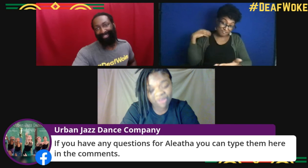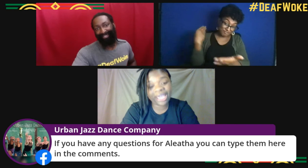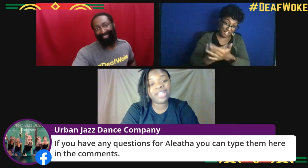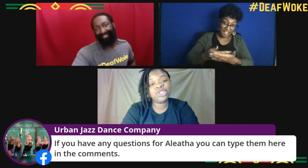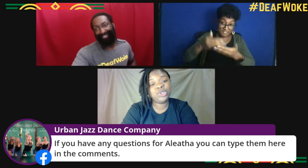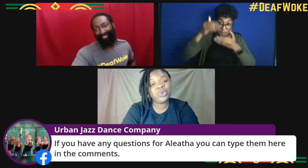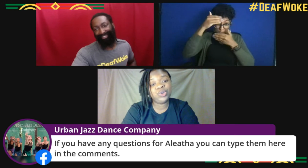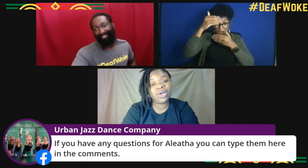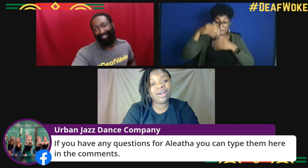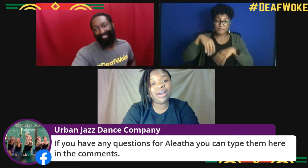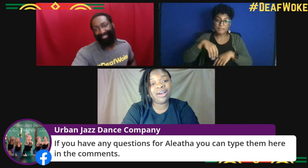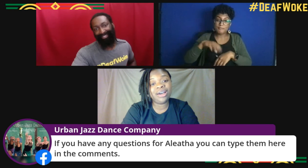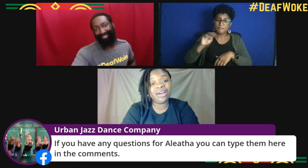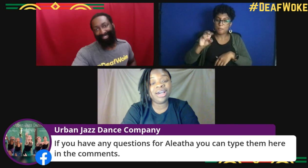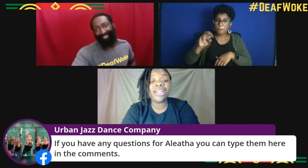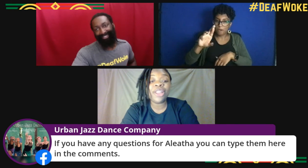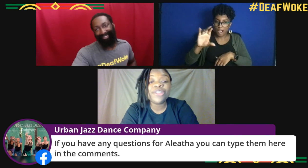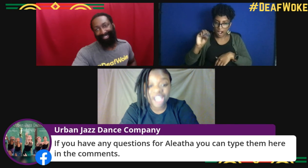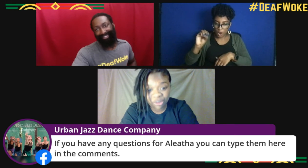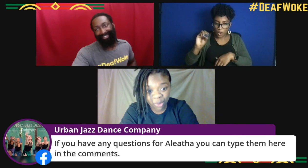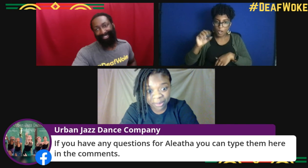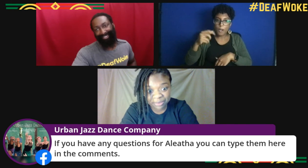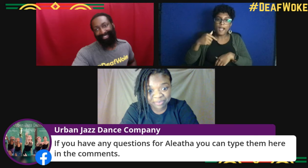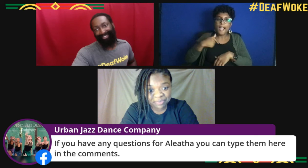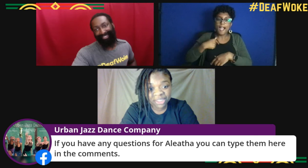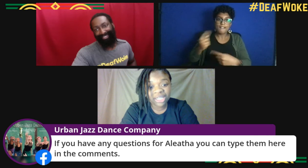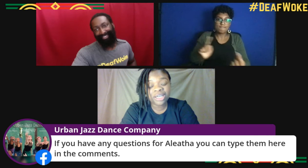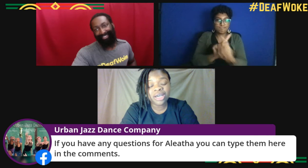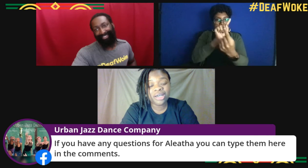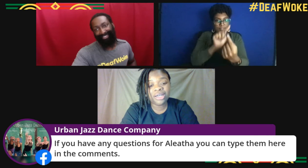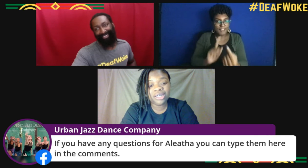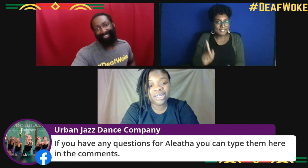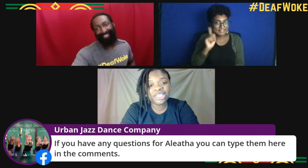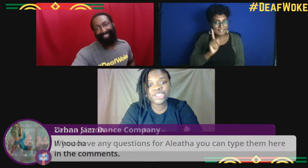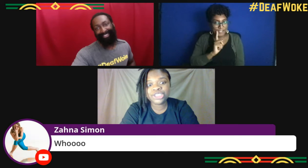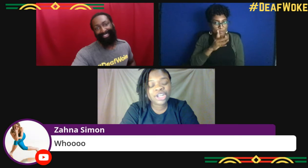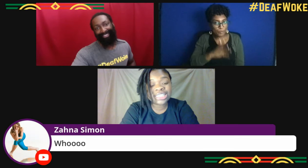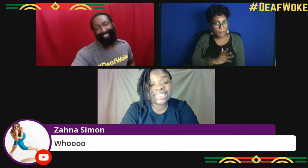I ran it to another deaf woman and she started signing